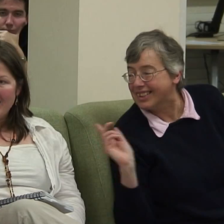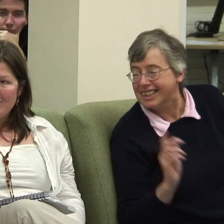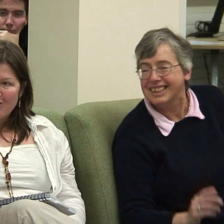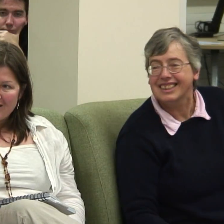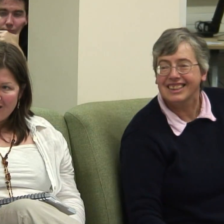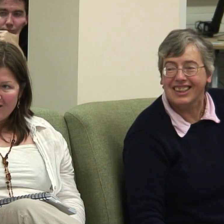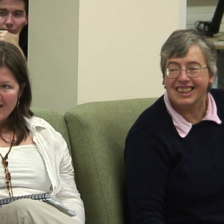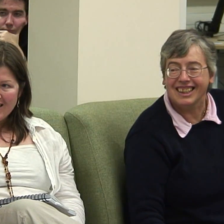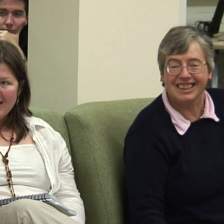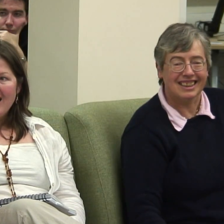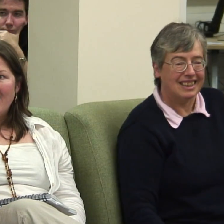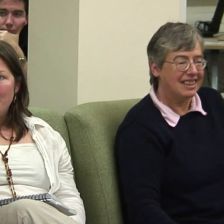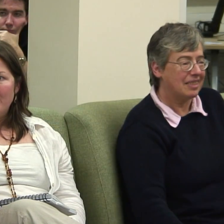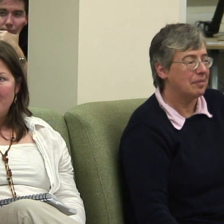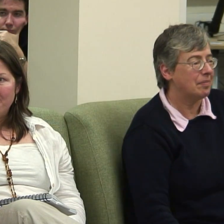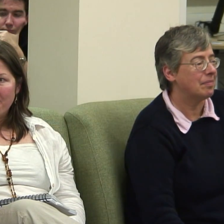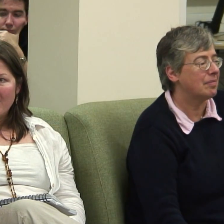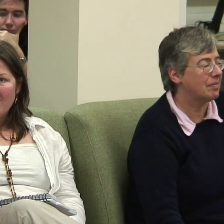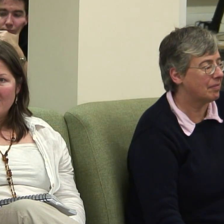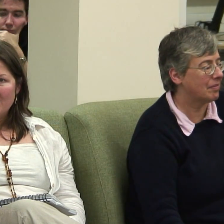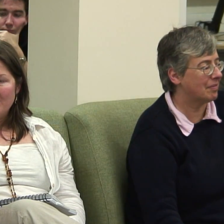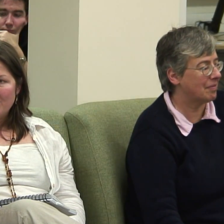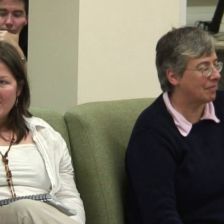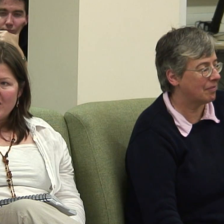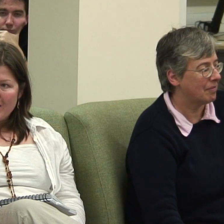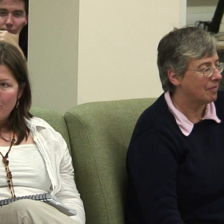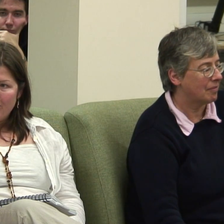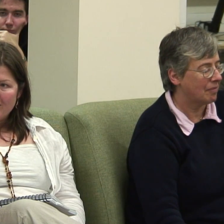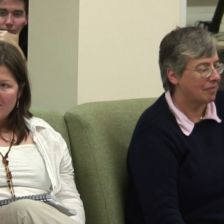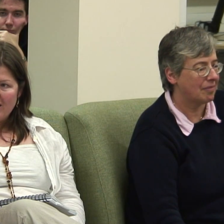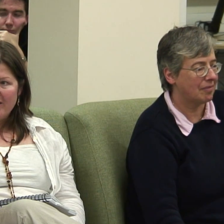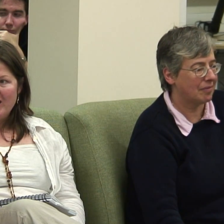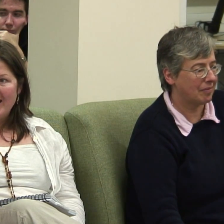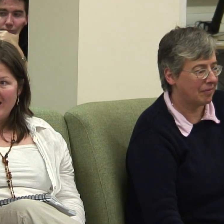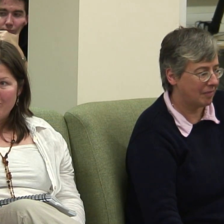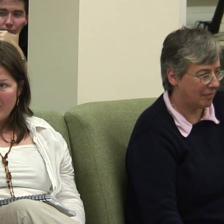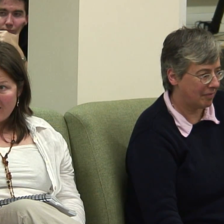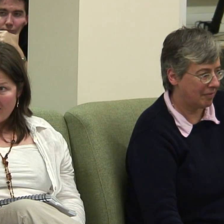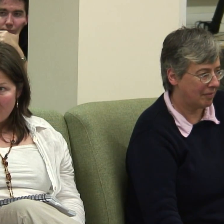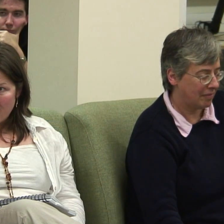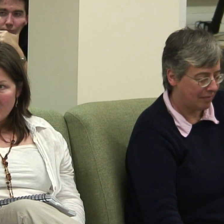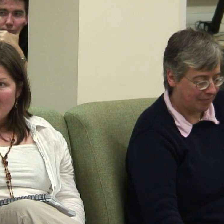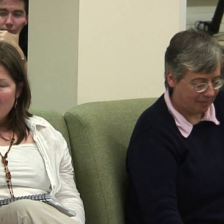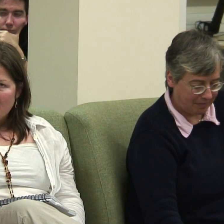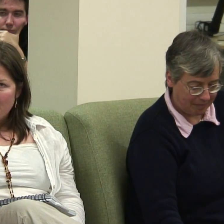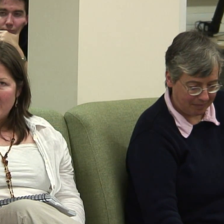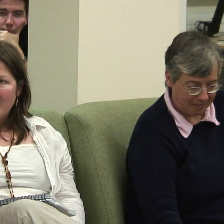My name is Tracey Holly. I do a lot of teaching input in higher education with mental health